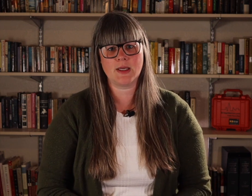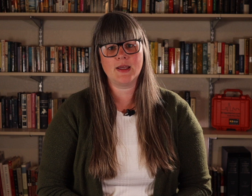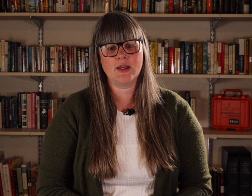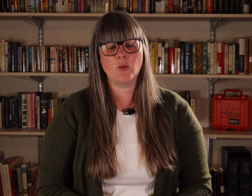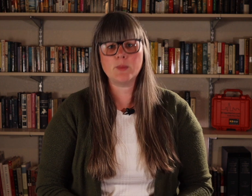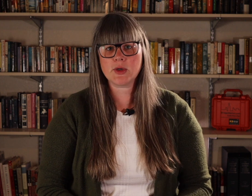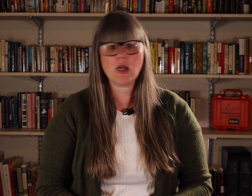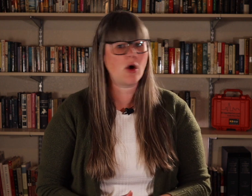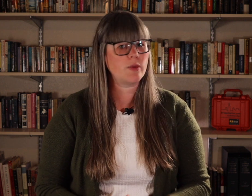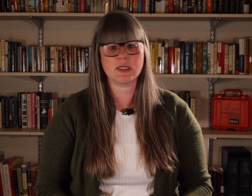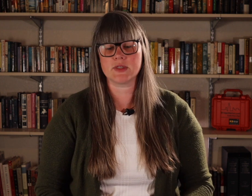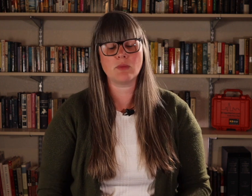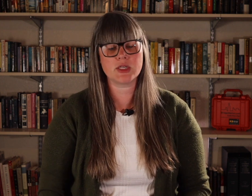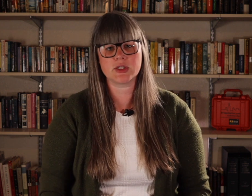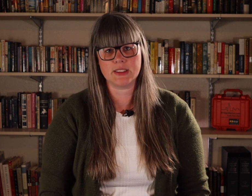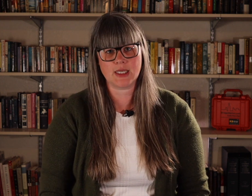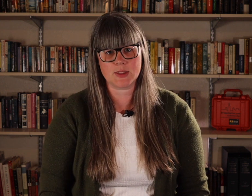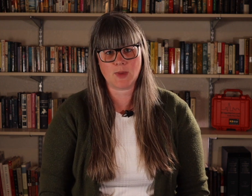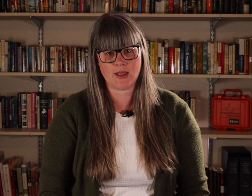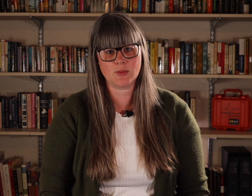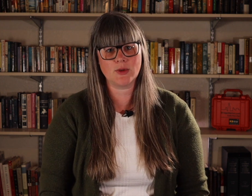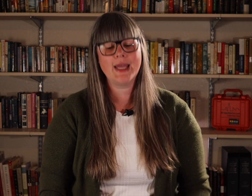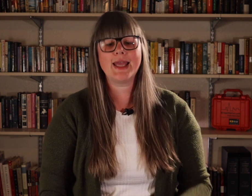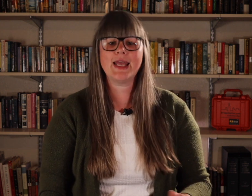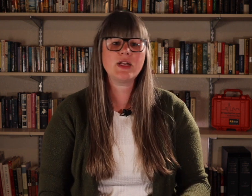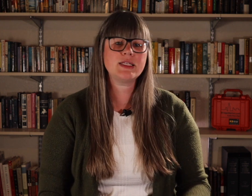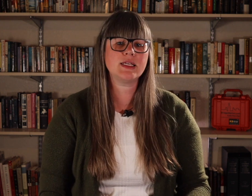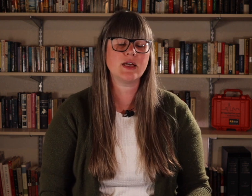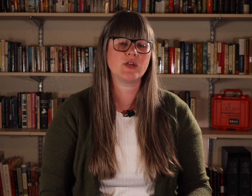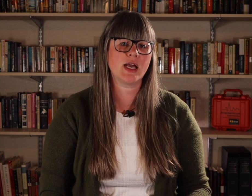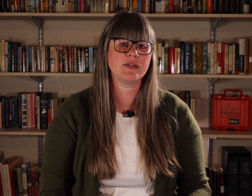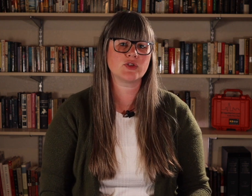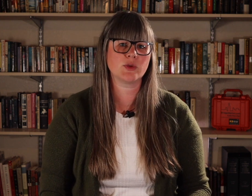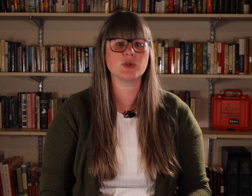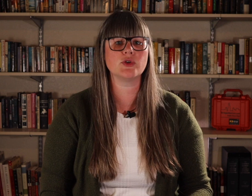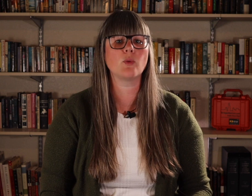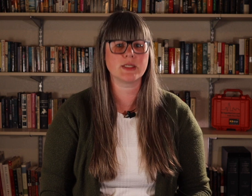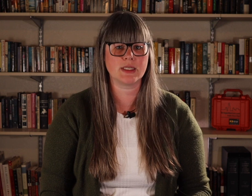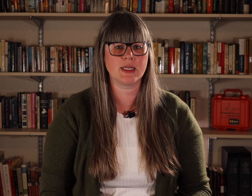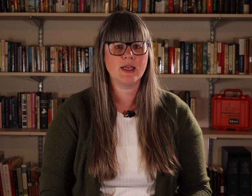When booking, always give as much lead time as possible, and have an idea of the kind of description you are wanting,